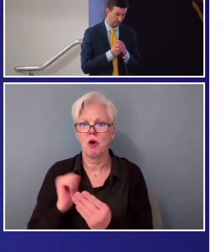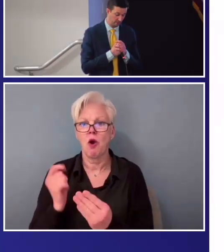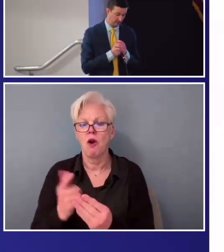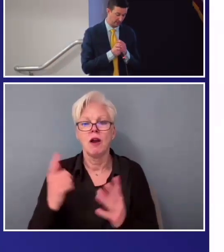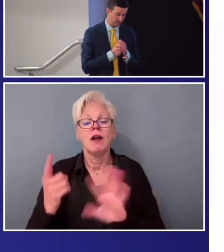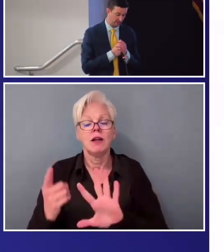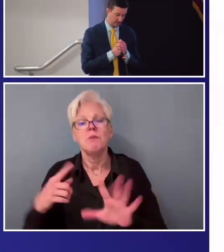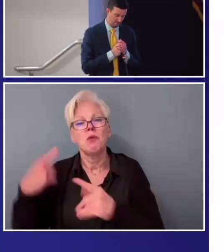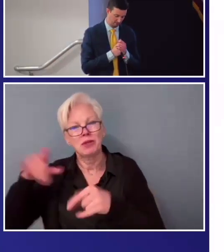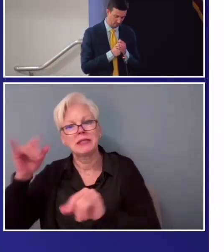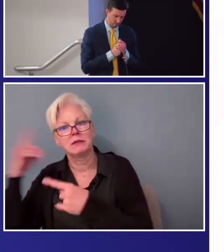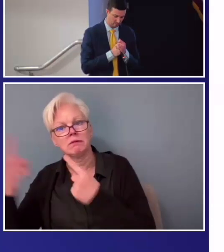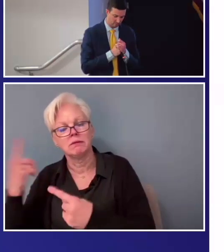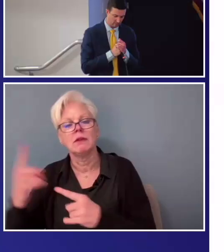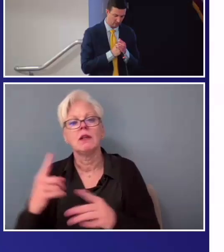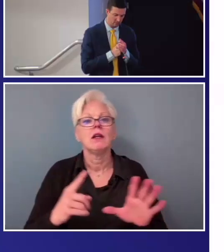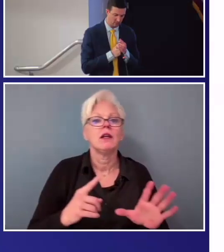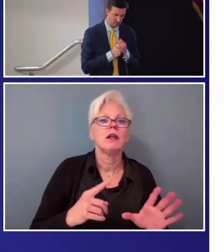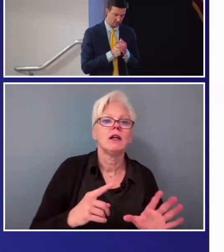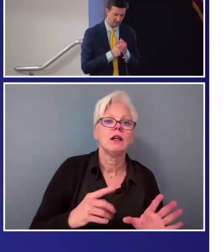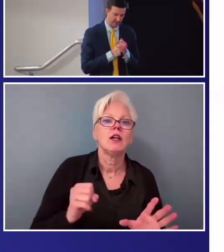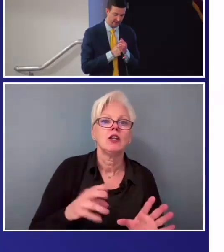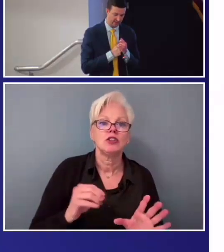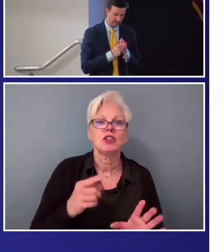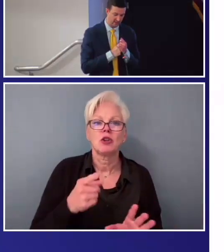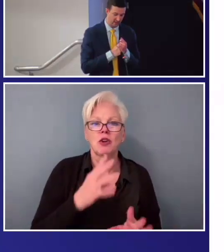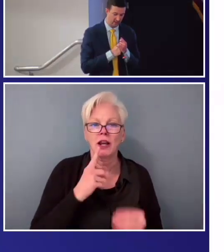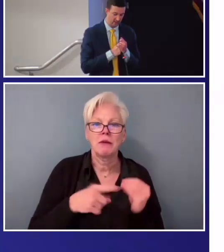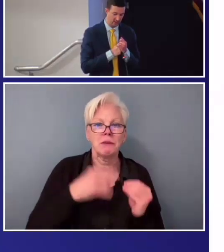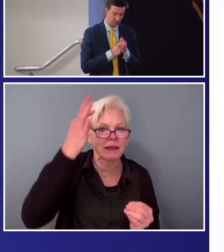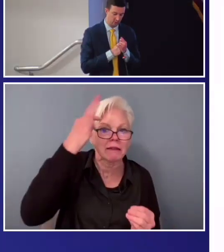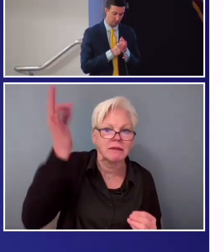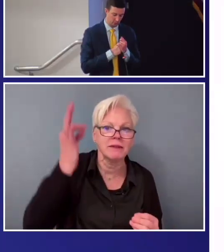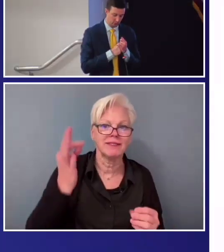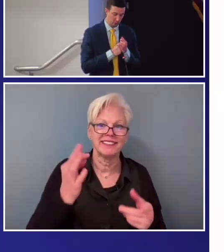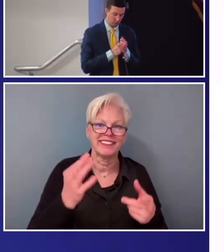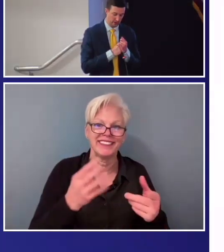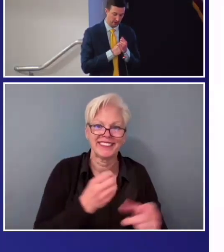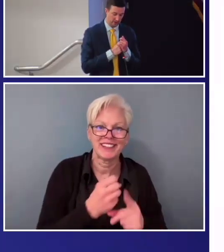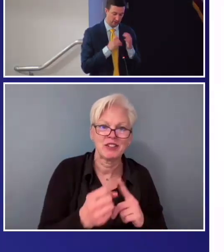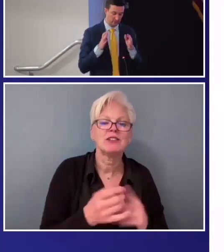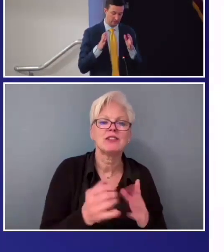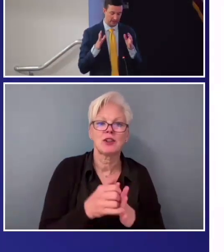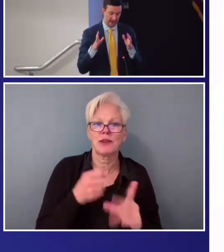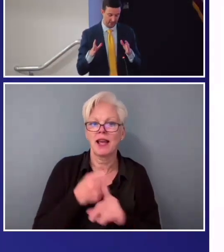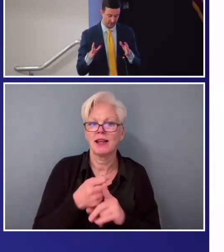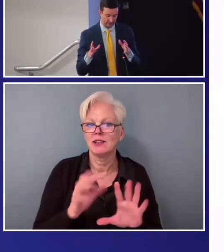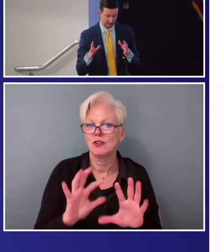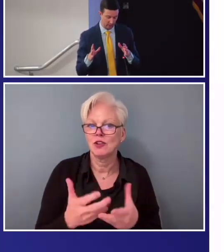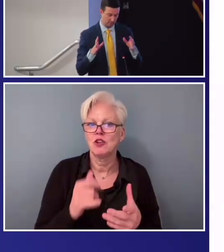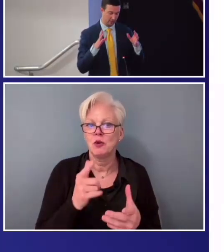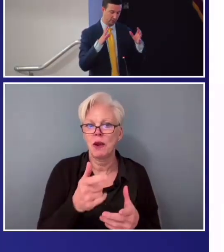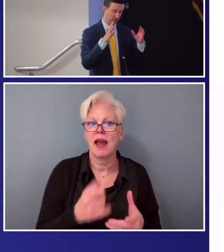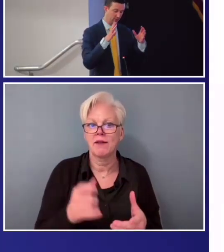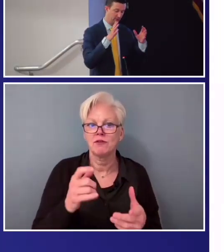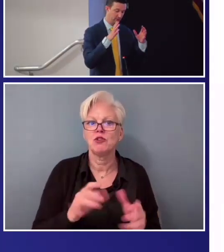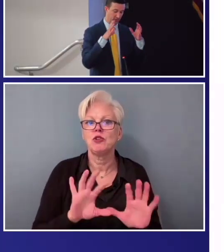raising is -- falls into that group where you need to aggregate up to the --